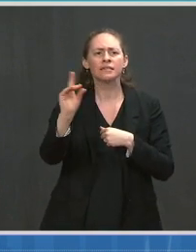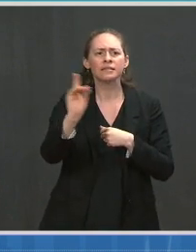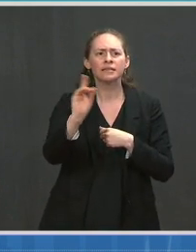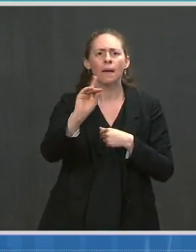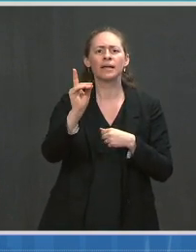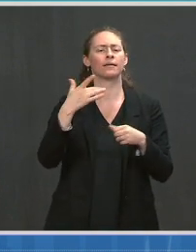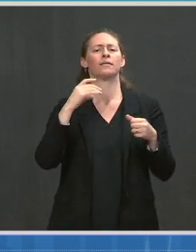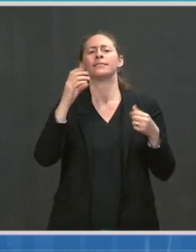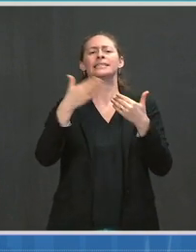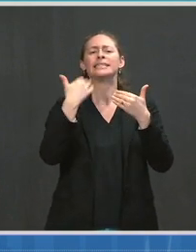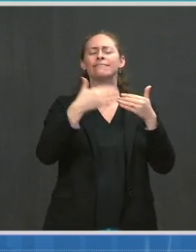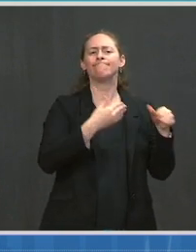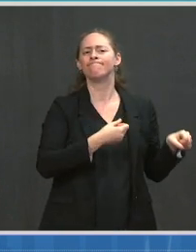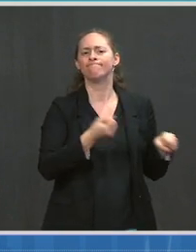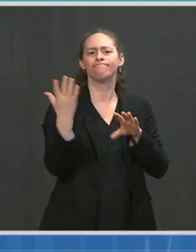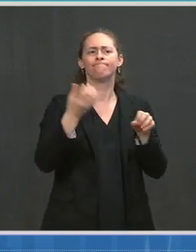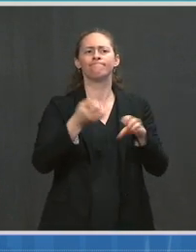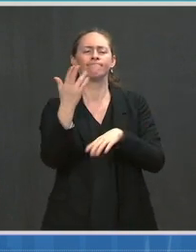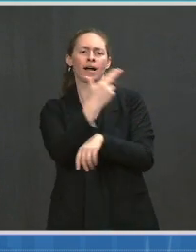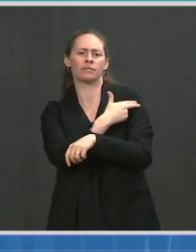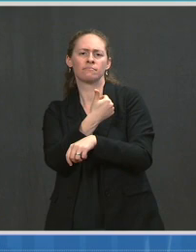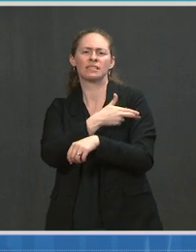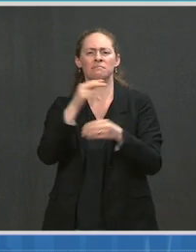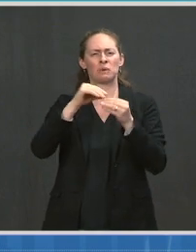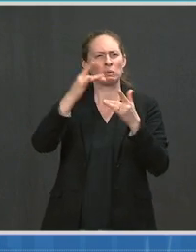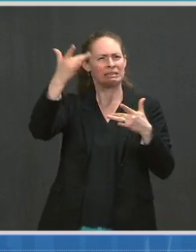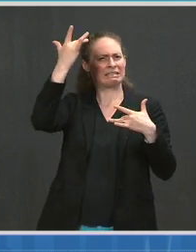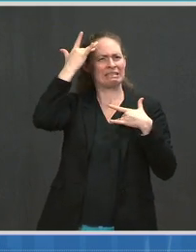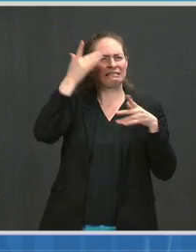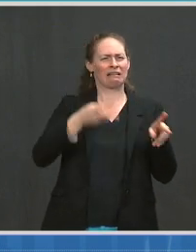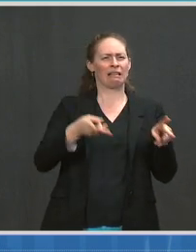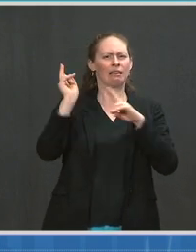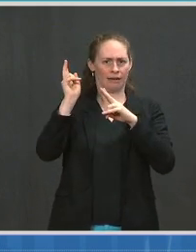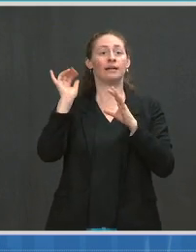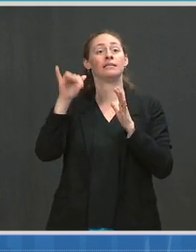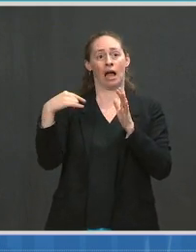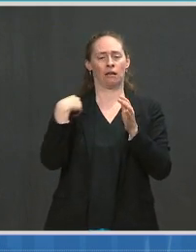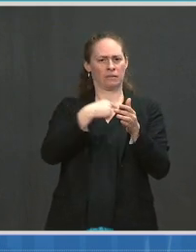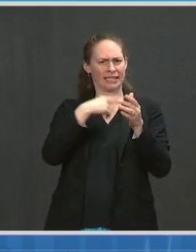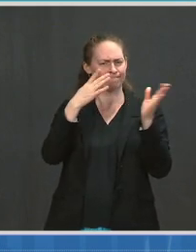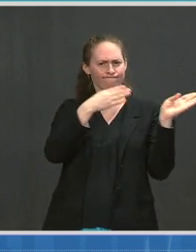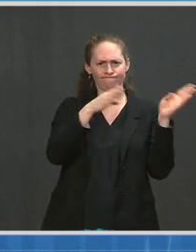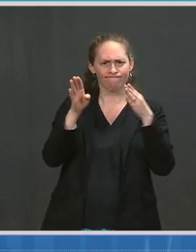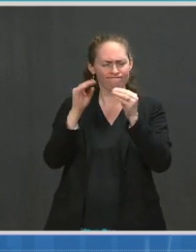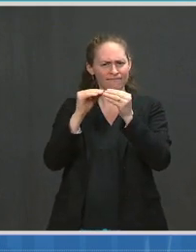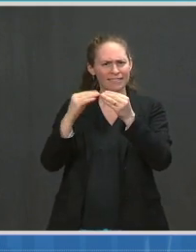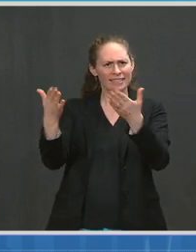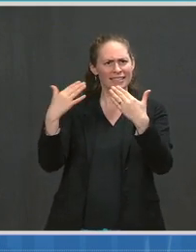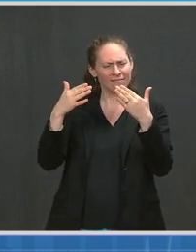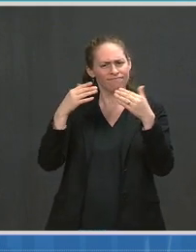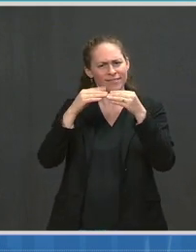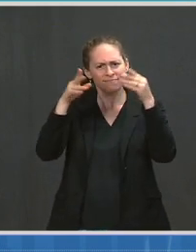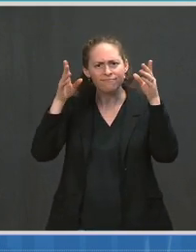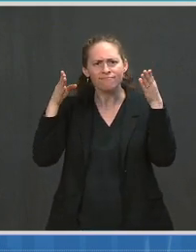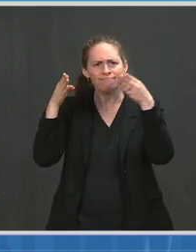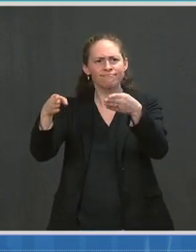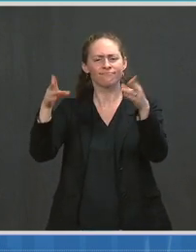Additionally, survey data indicate that these communities are facing higher rates of stress, anxiety, and other mental health challenges